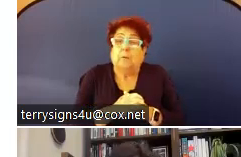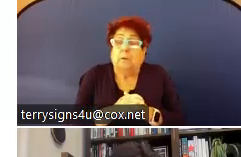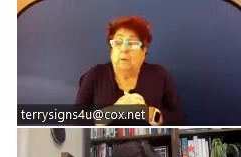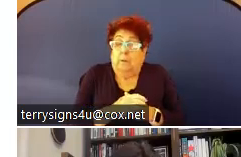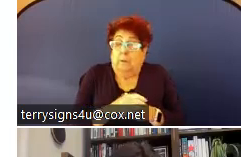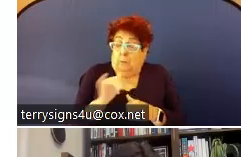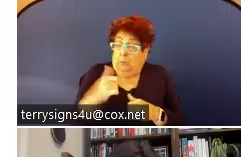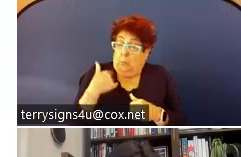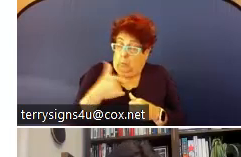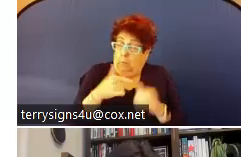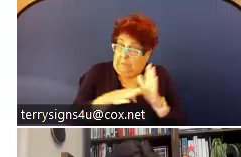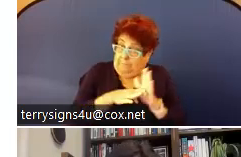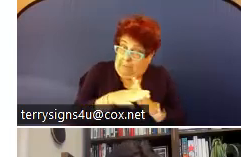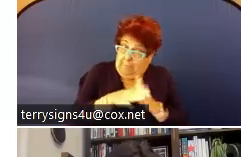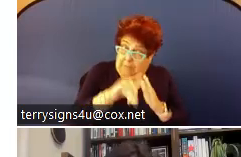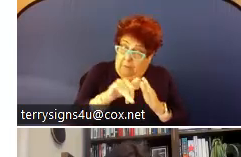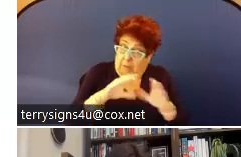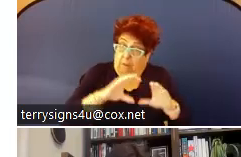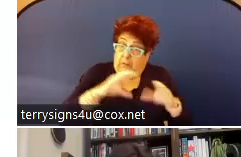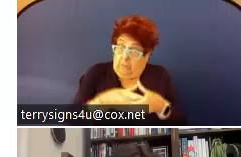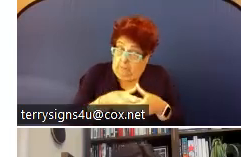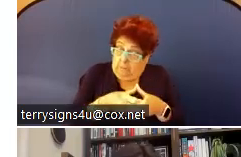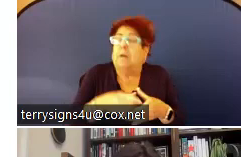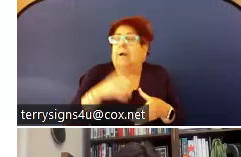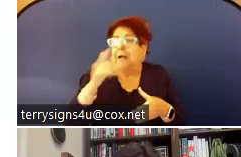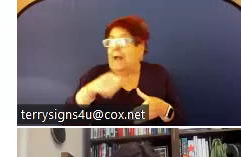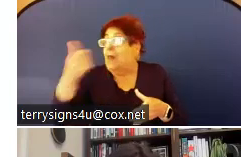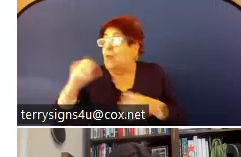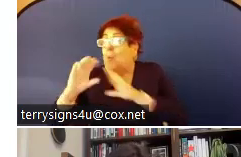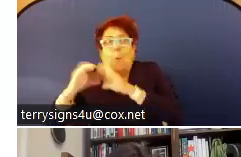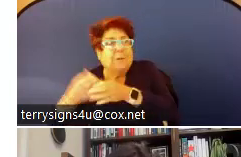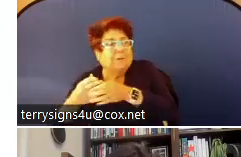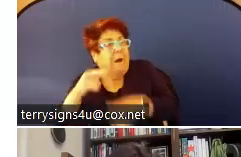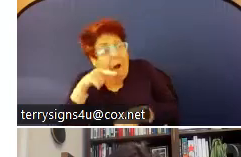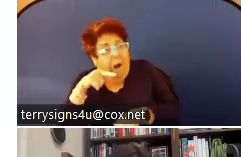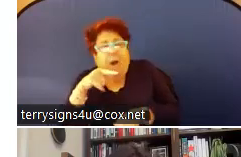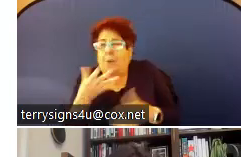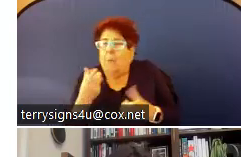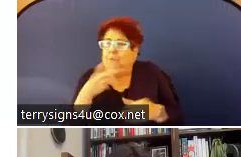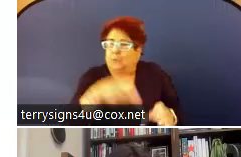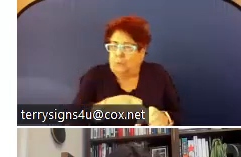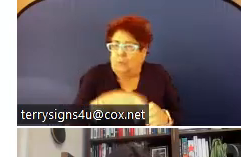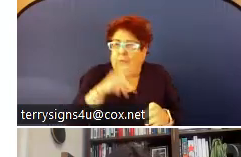other organizations wanted to join and saw it as a really exciting opportunity and we see